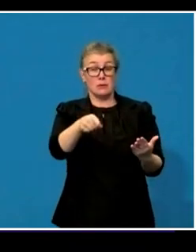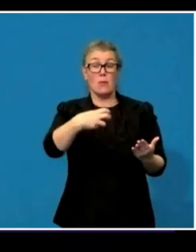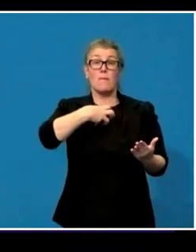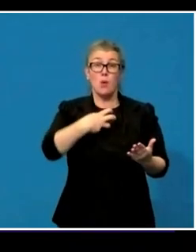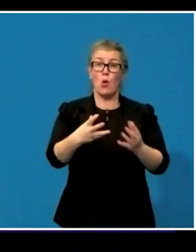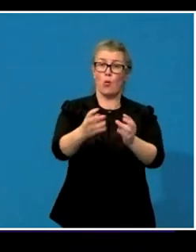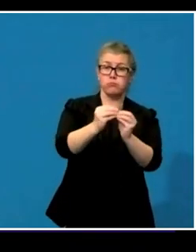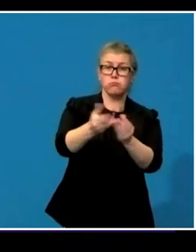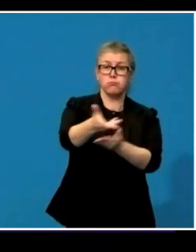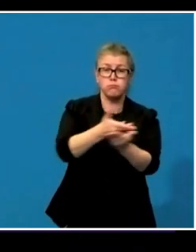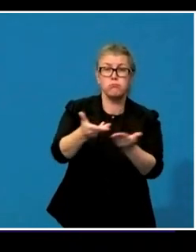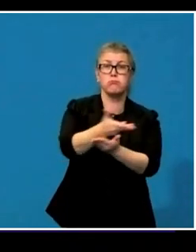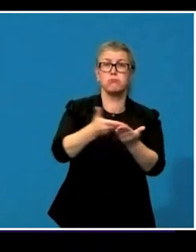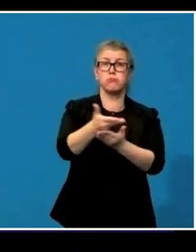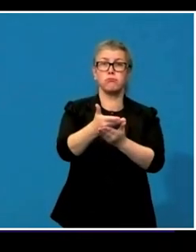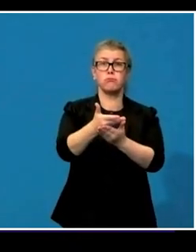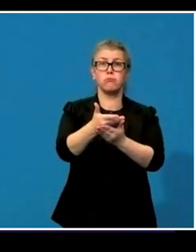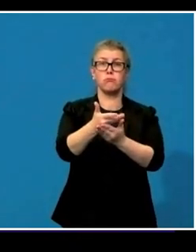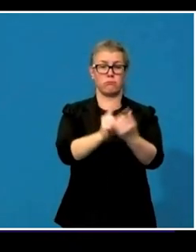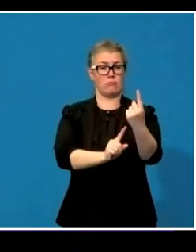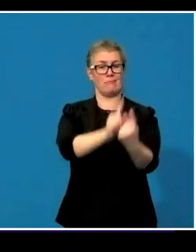the room. Face-to-face, building trusting relationships.